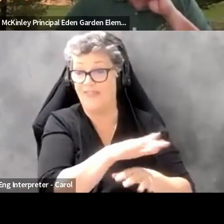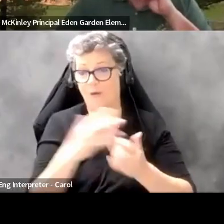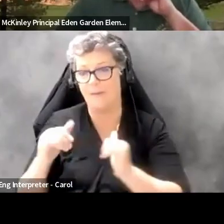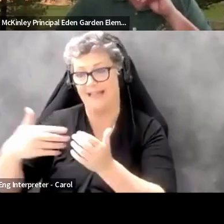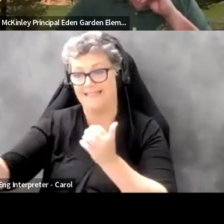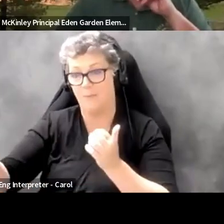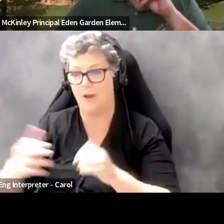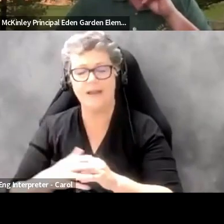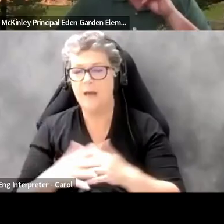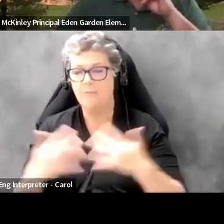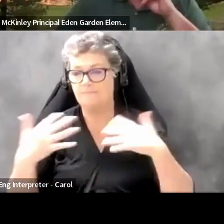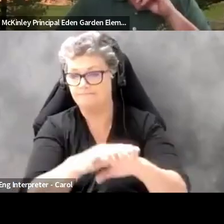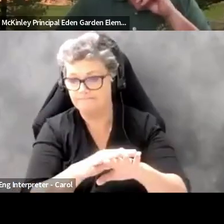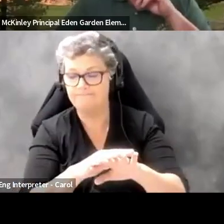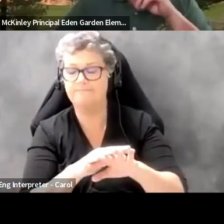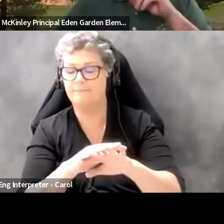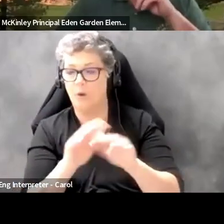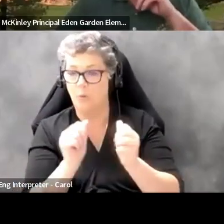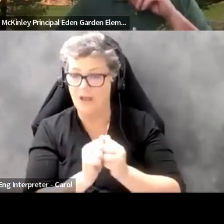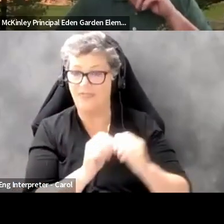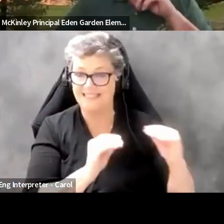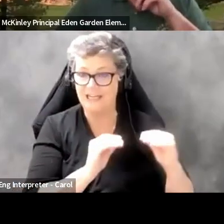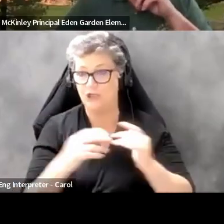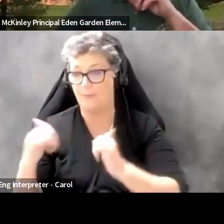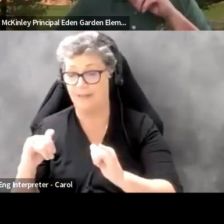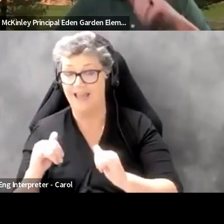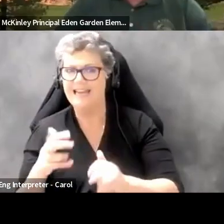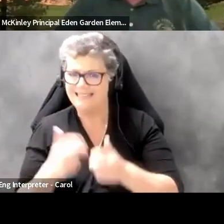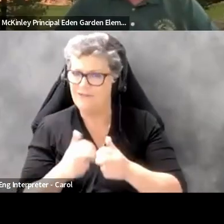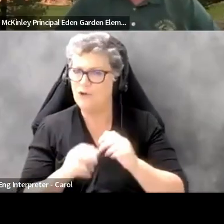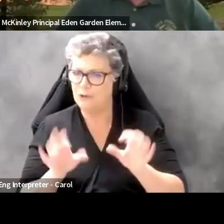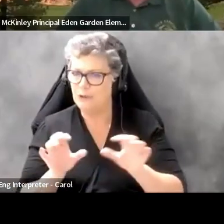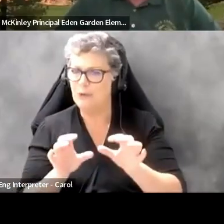but that there's really that integration and it's hard to do. And I think that's why we're